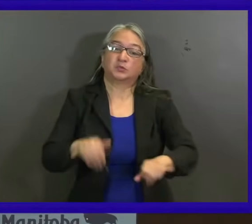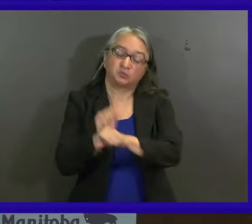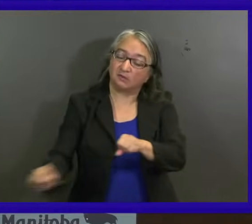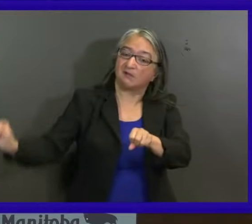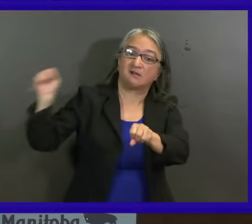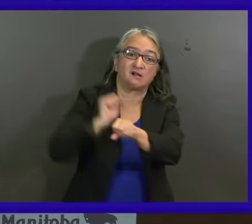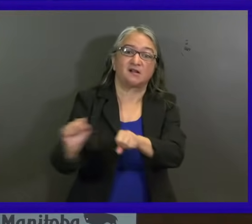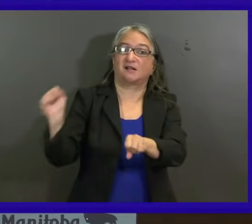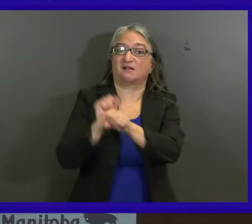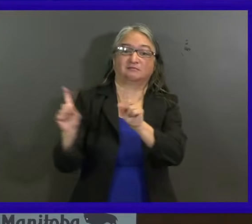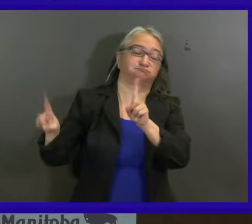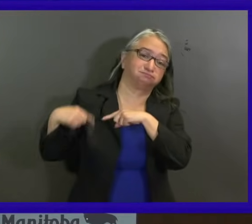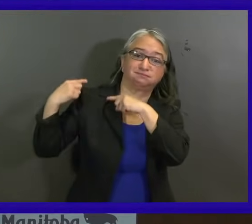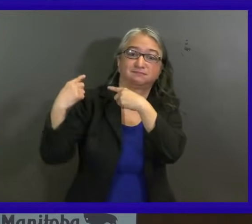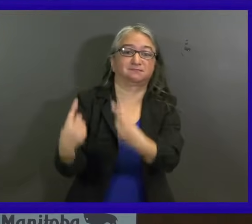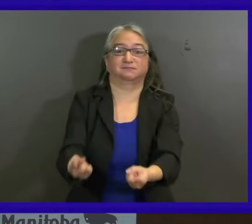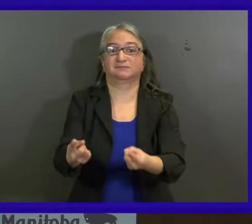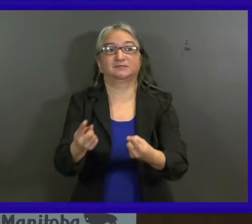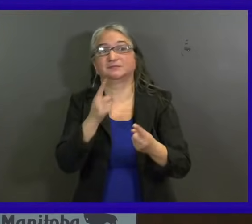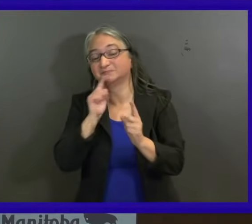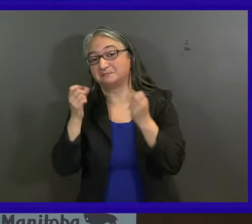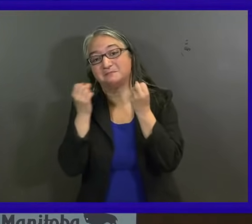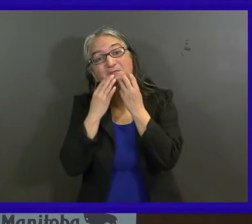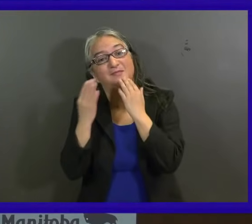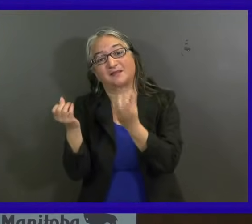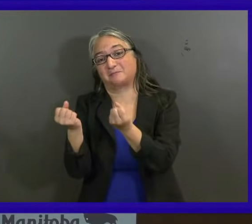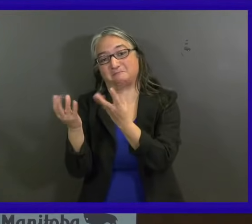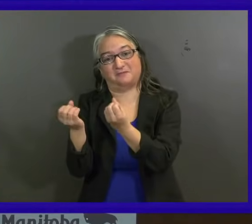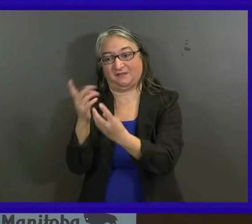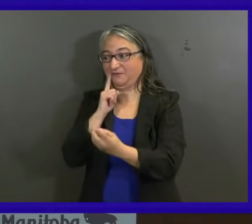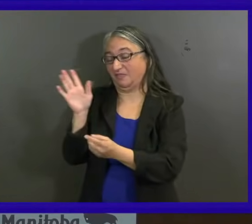their continued efforts and their commitment to the health and well-being of manitobans